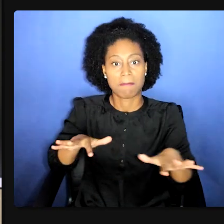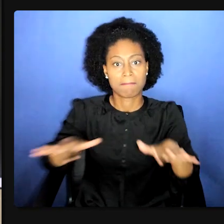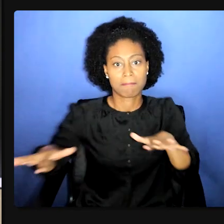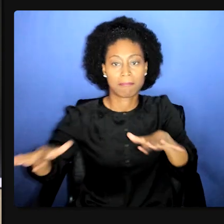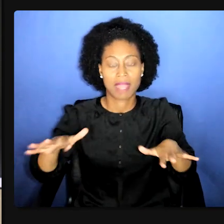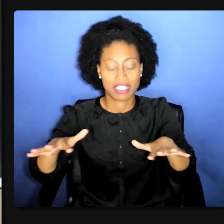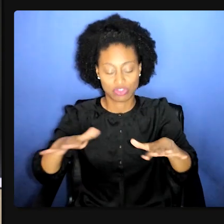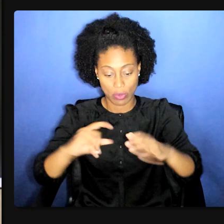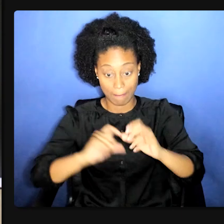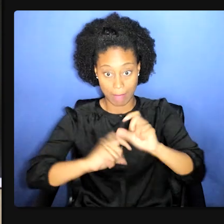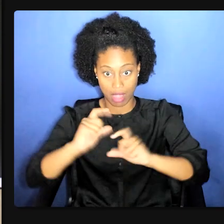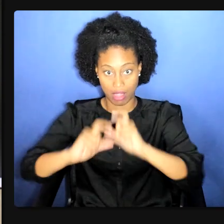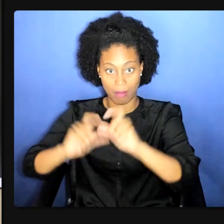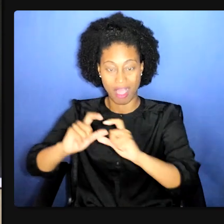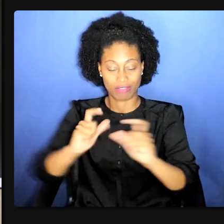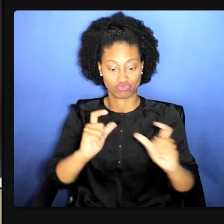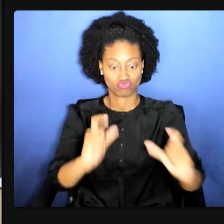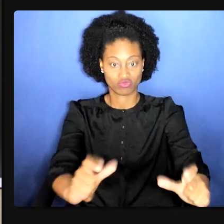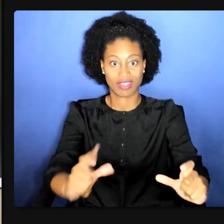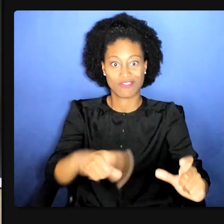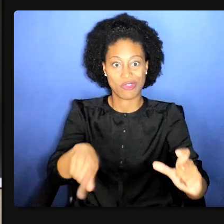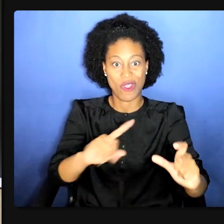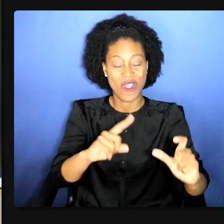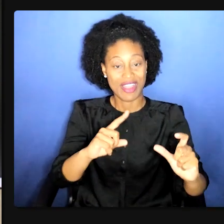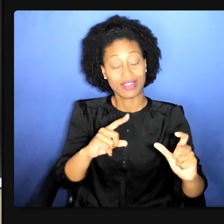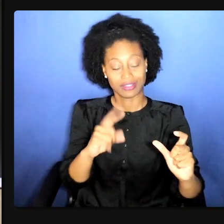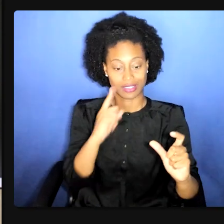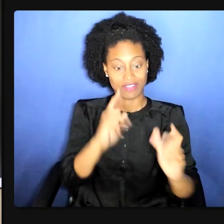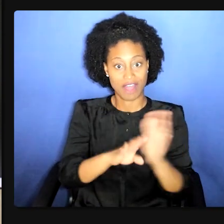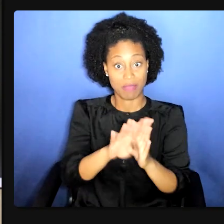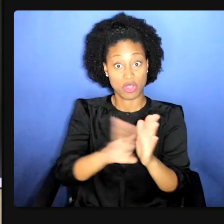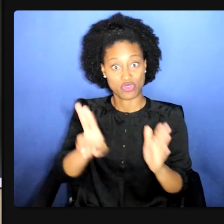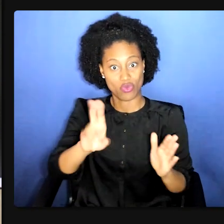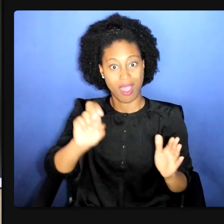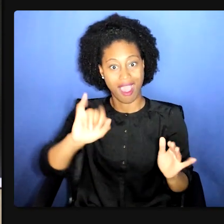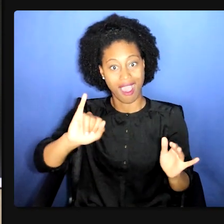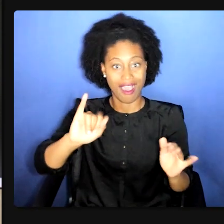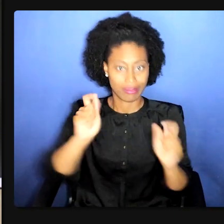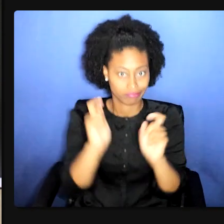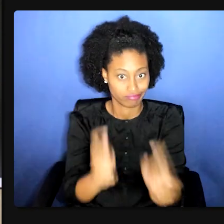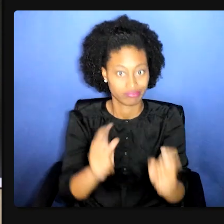building blocks and ui in the hands of developers to accelerate the development of mixed reality